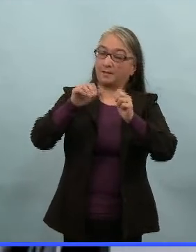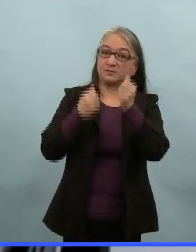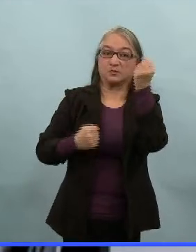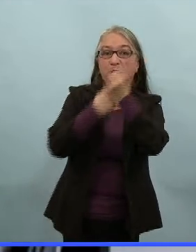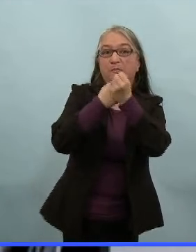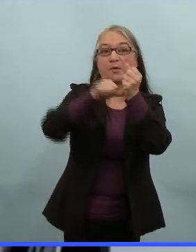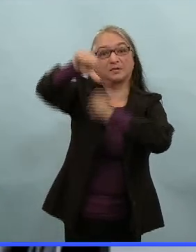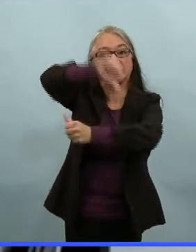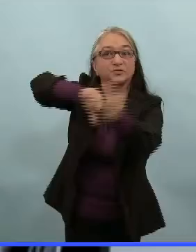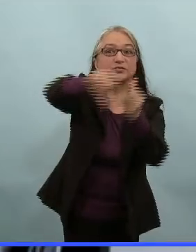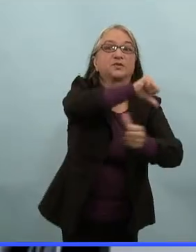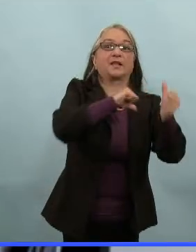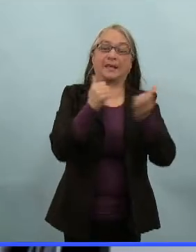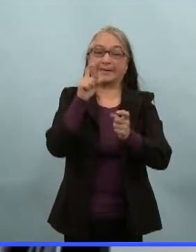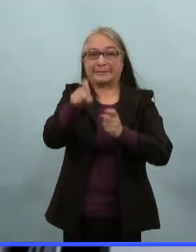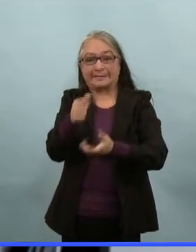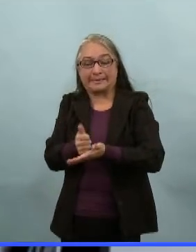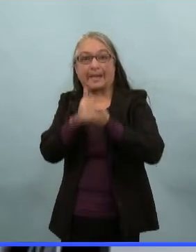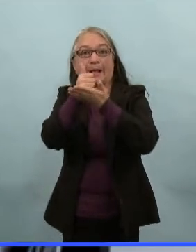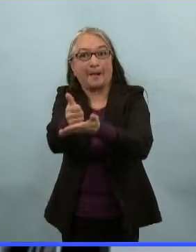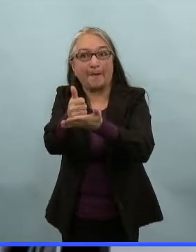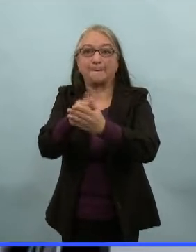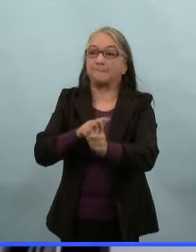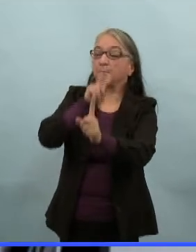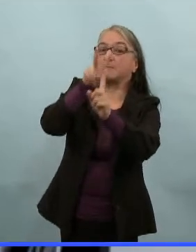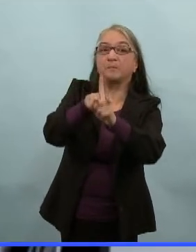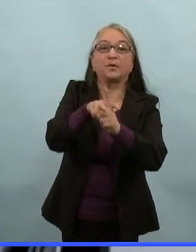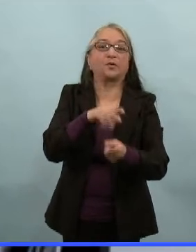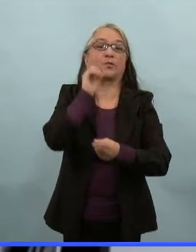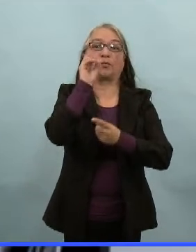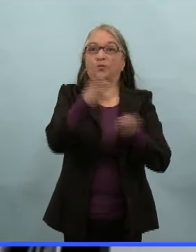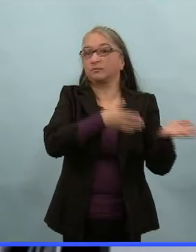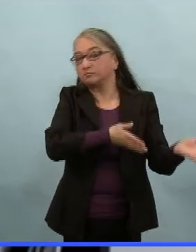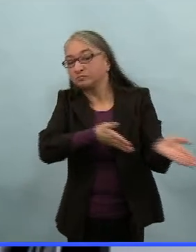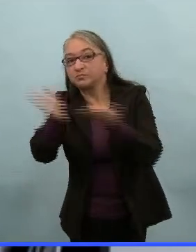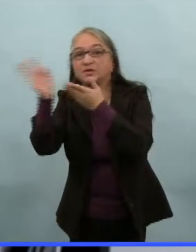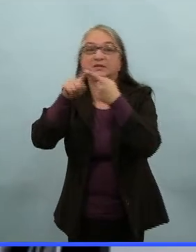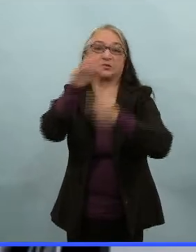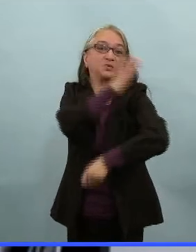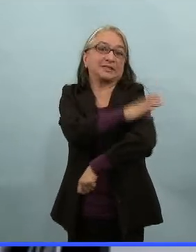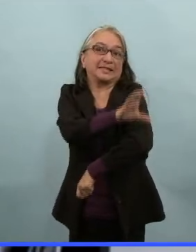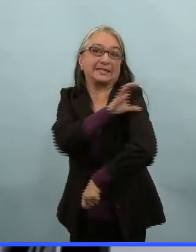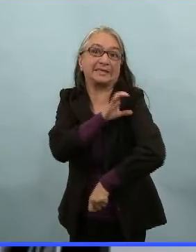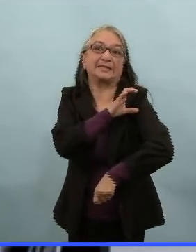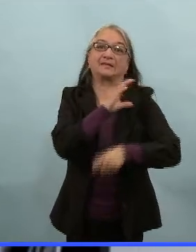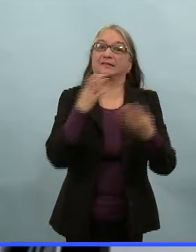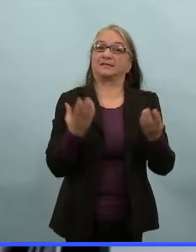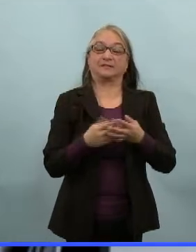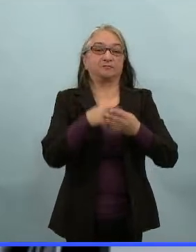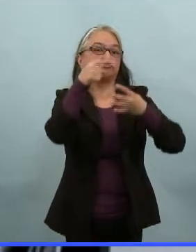to make appointments or to get to the clinics um you know we're still making progress every day